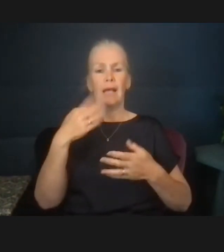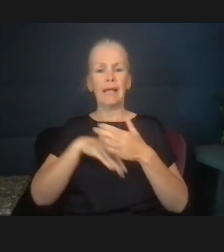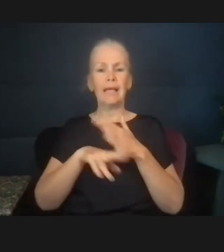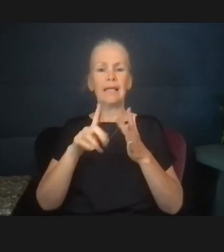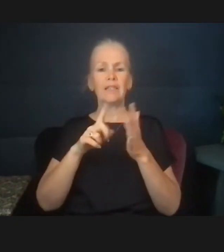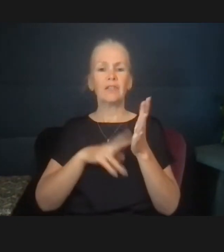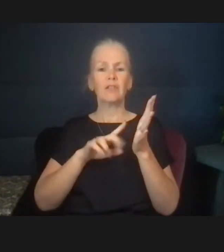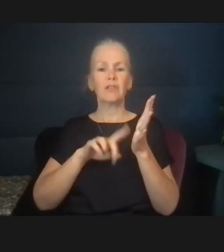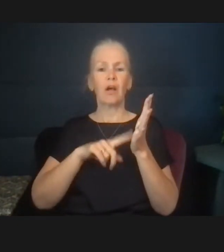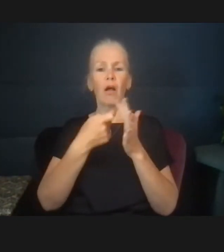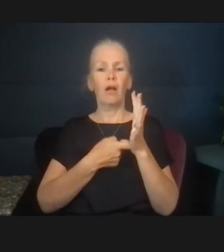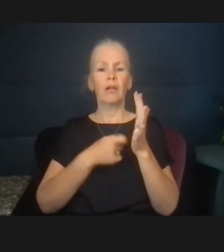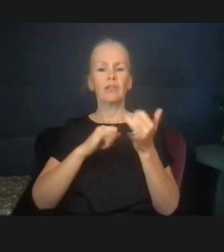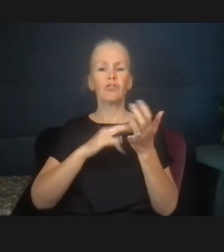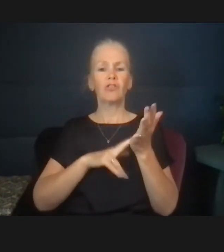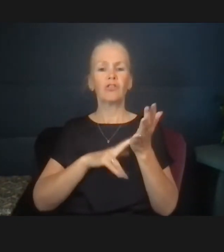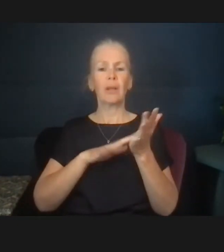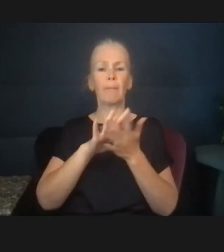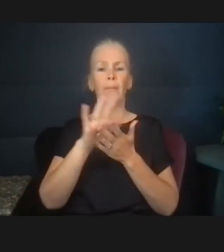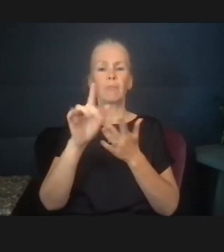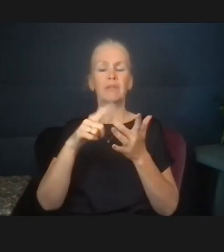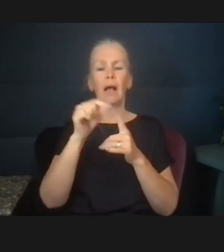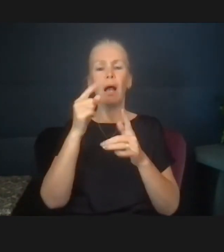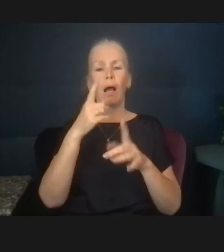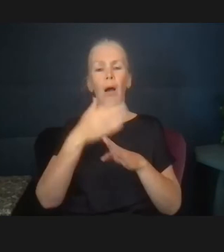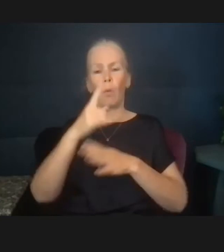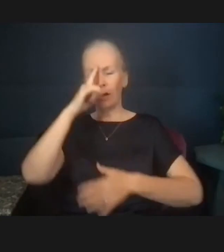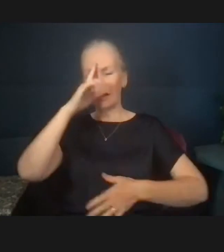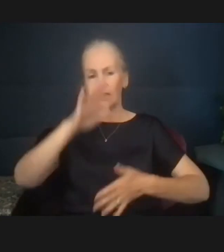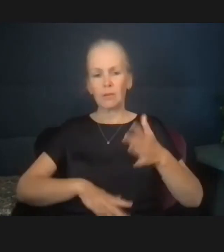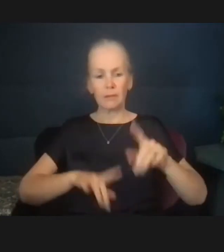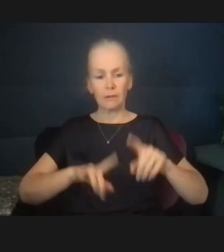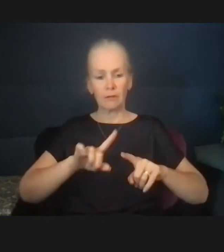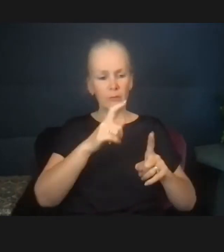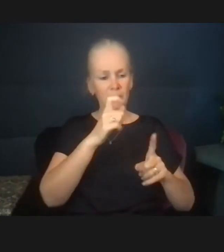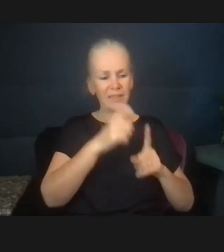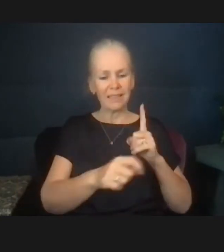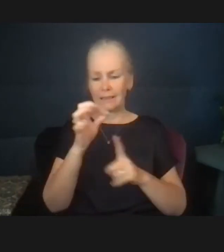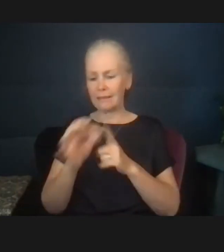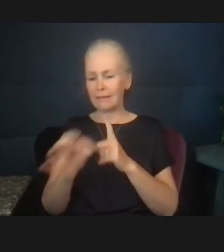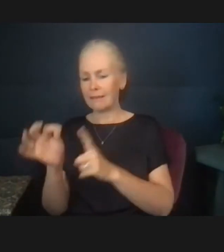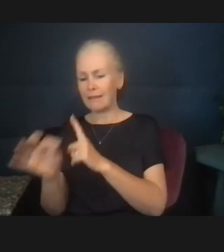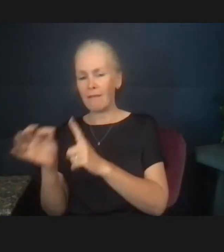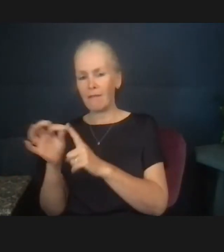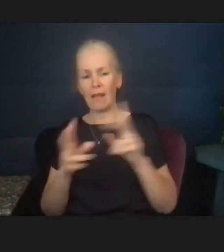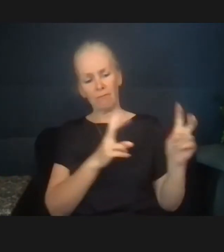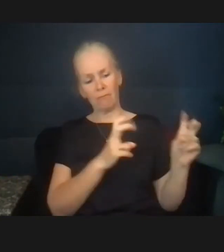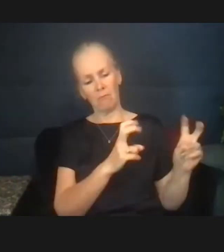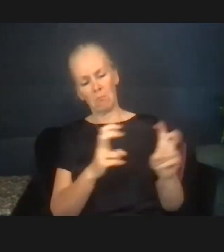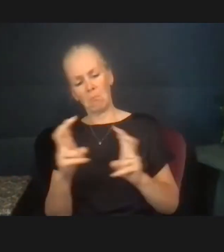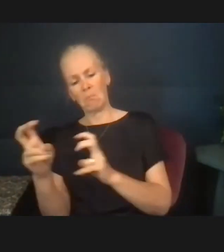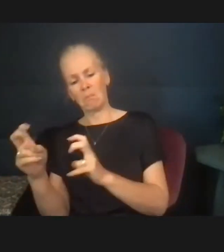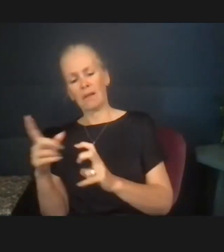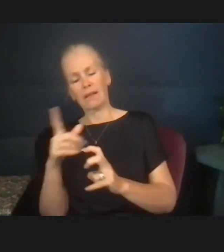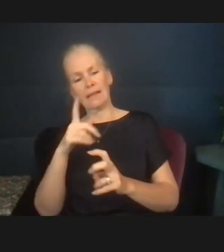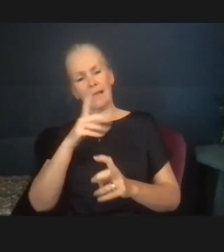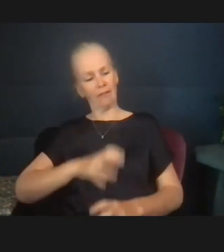work experience opportunities for specific, like special characteristics. So you've got,